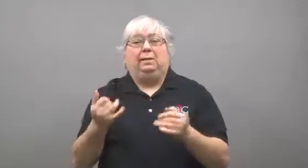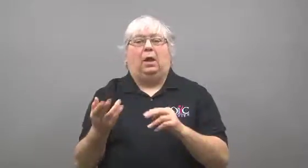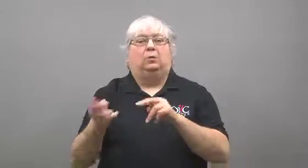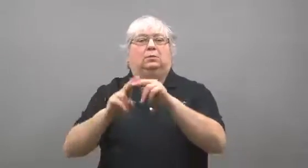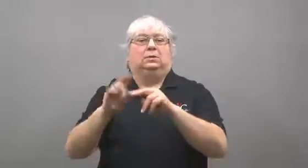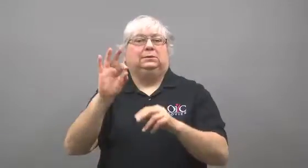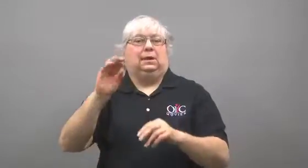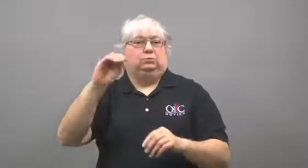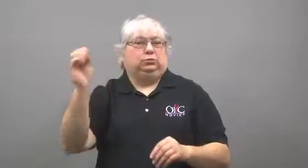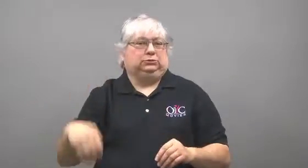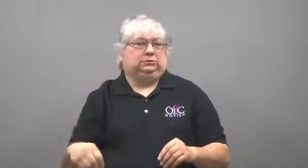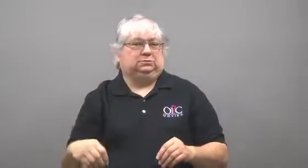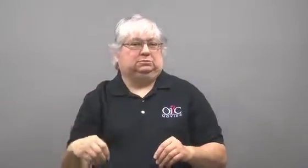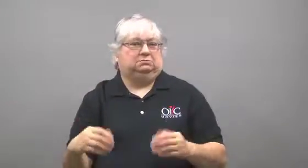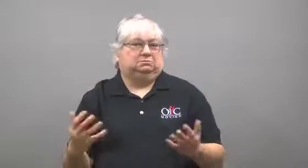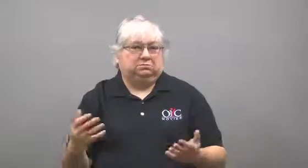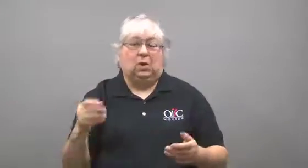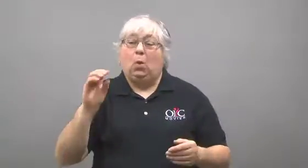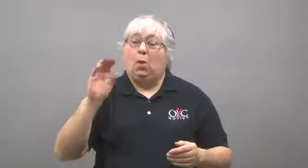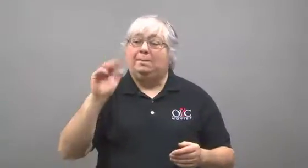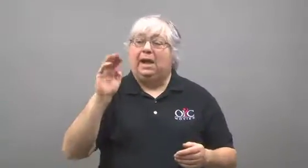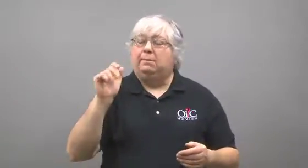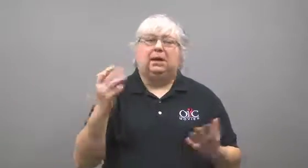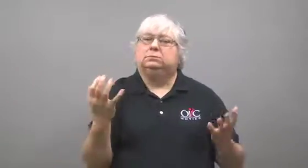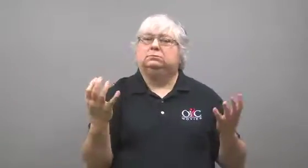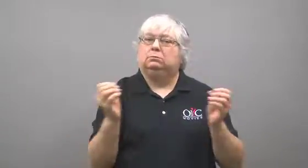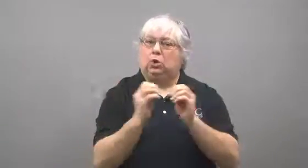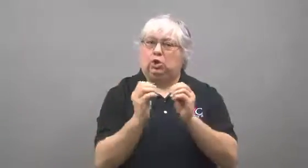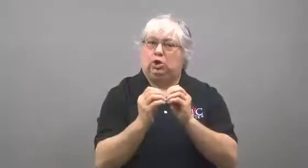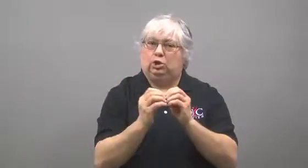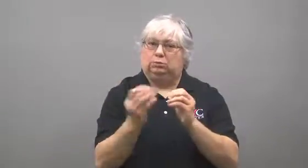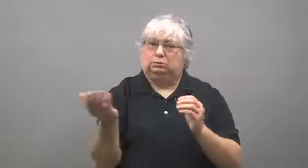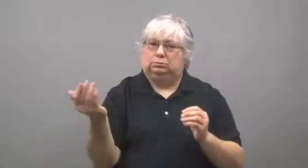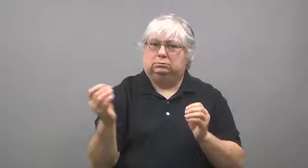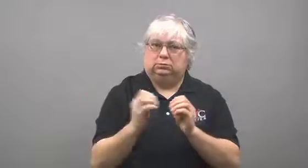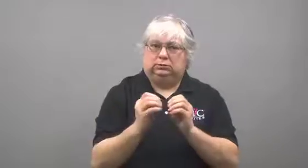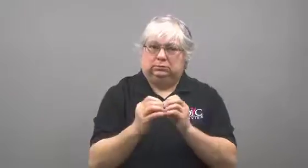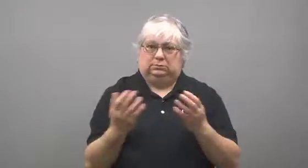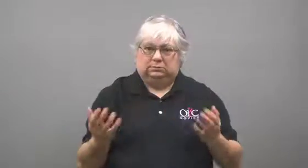that percentage is now nine percent. Obama wants to see more progress.